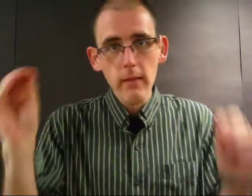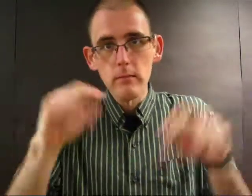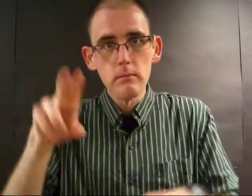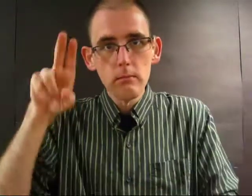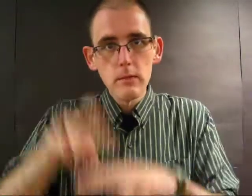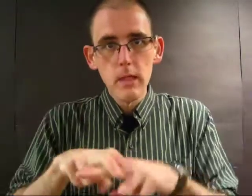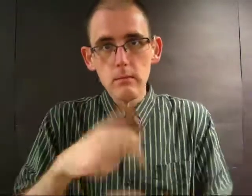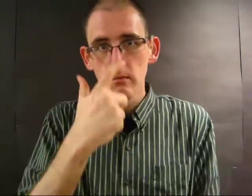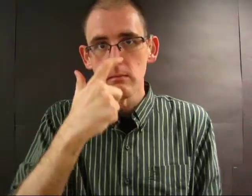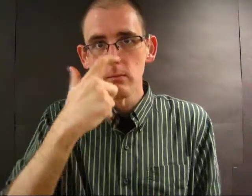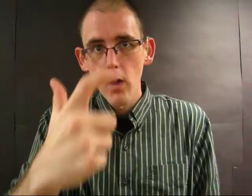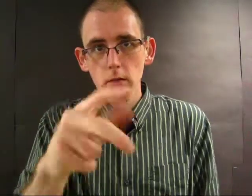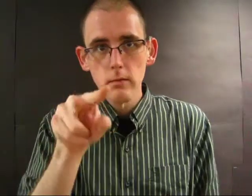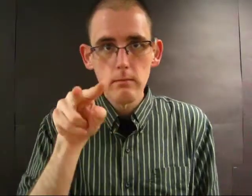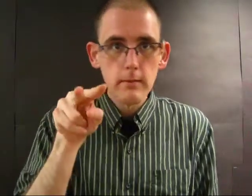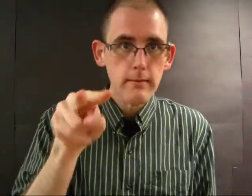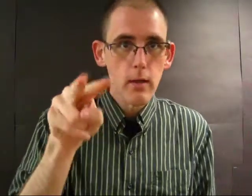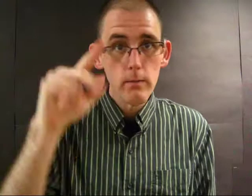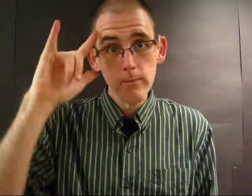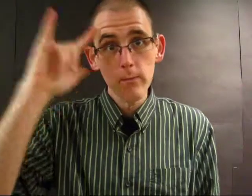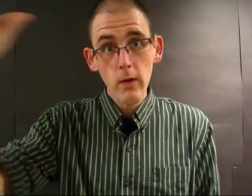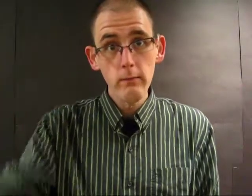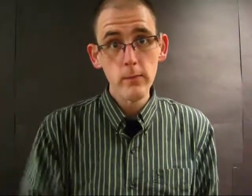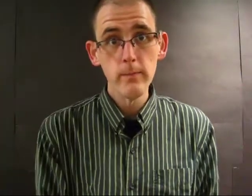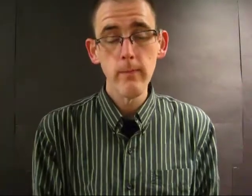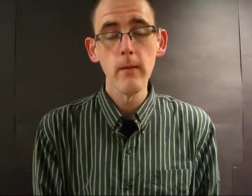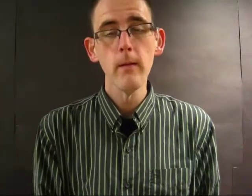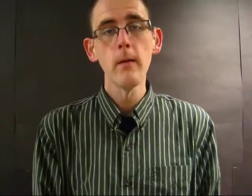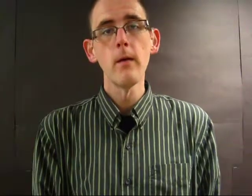All you'll ever do for the rest of your life is watch this movie.